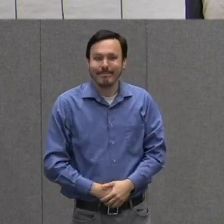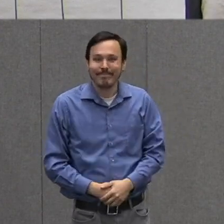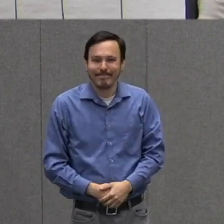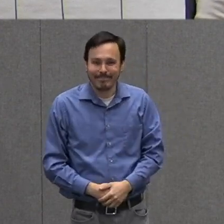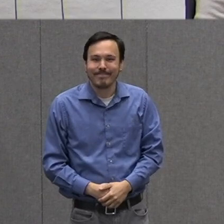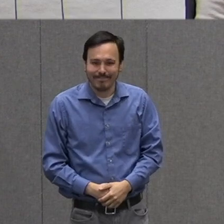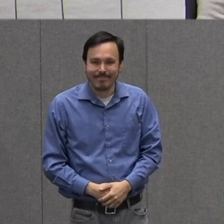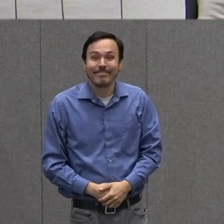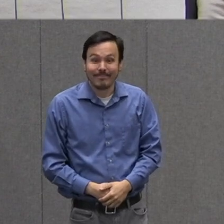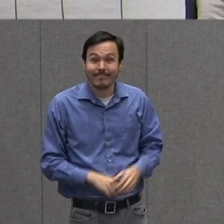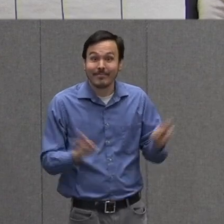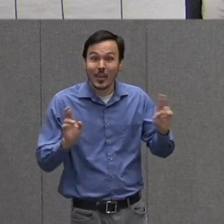Ready?